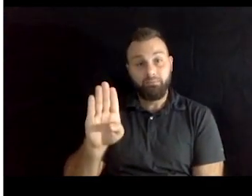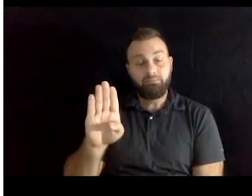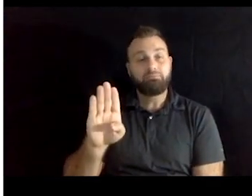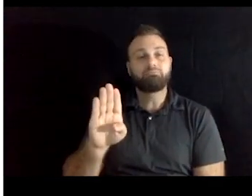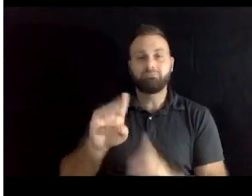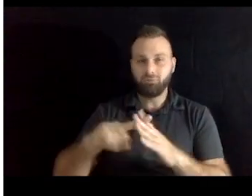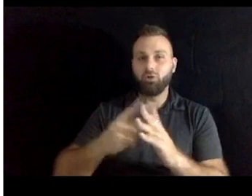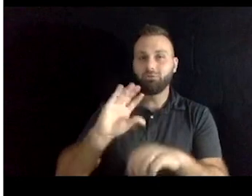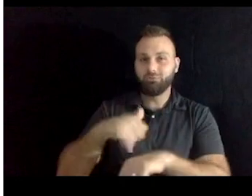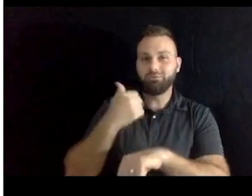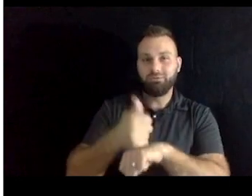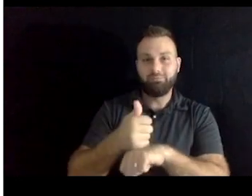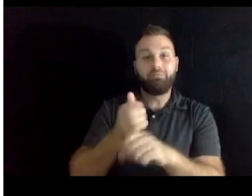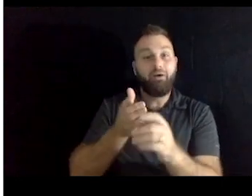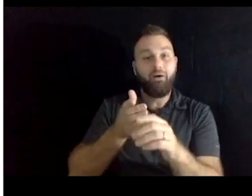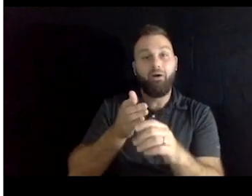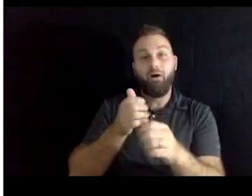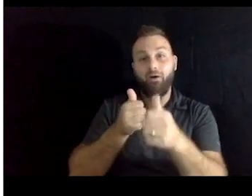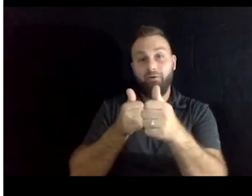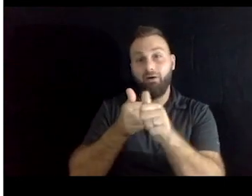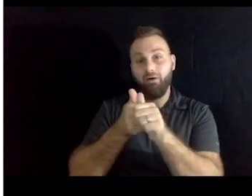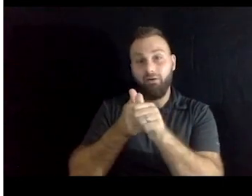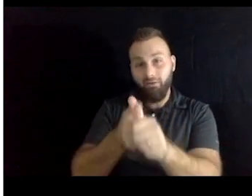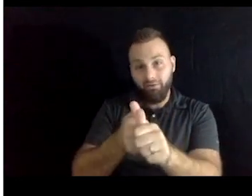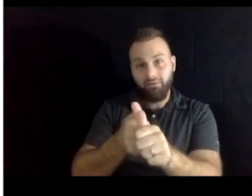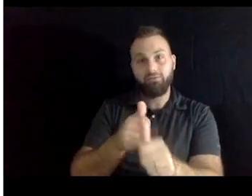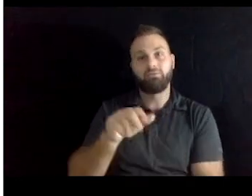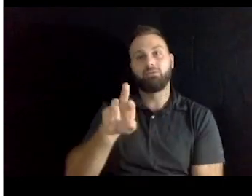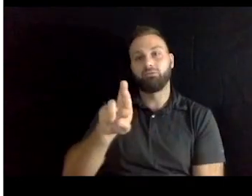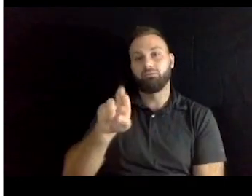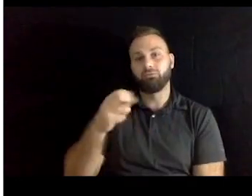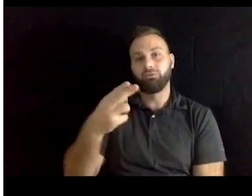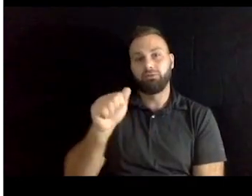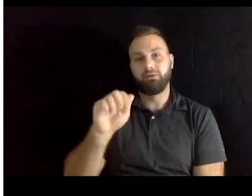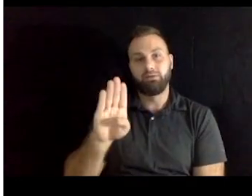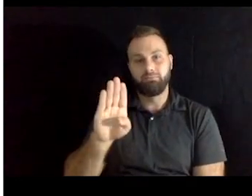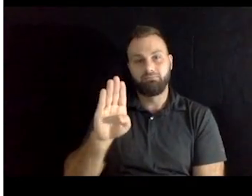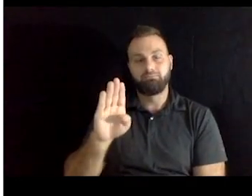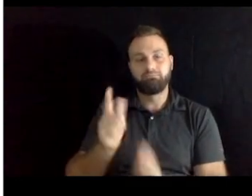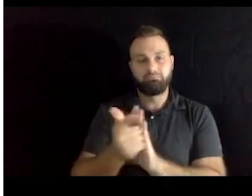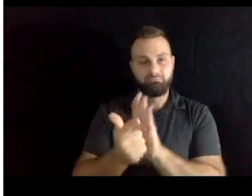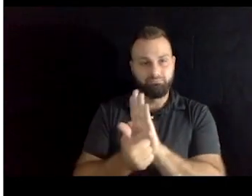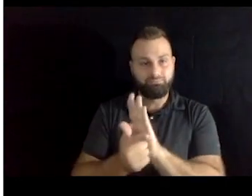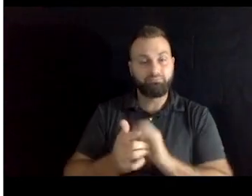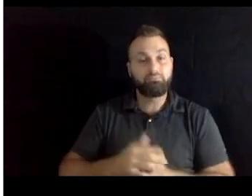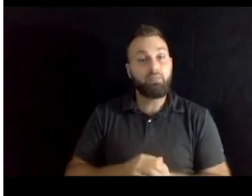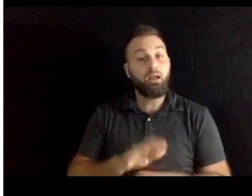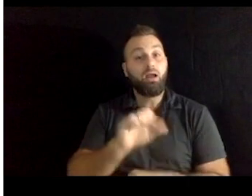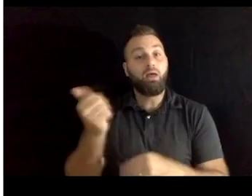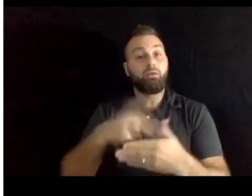Under the rehab act. Also, another program that is out there that helps to certain people with